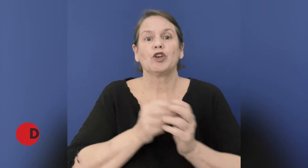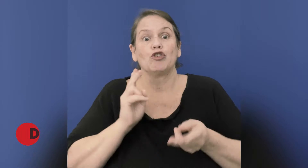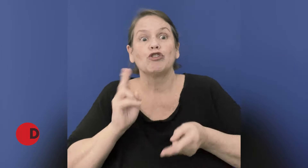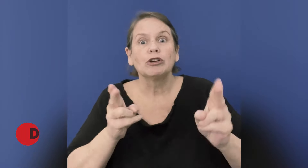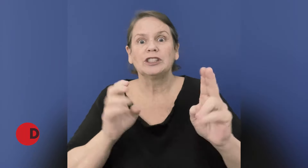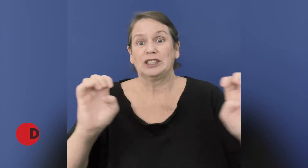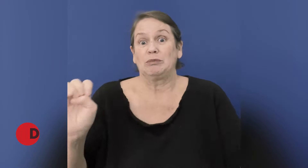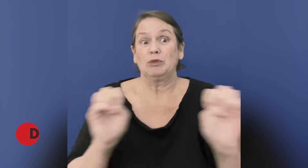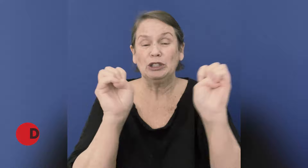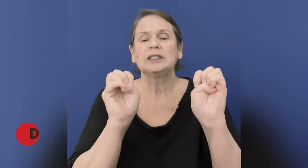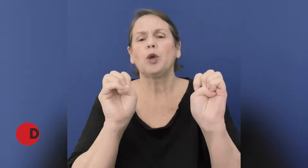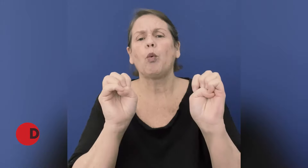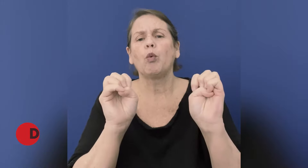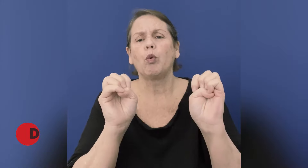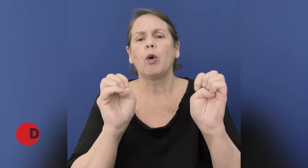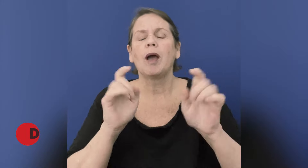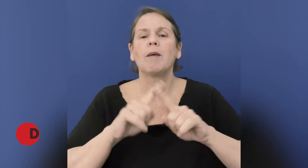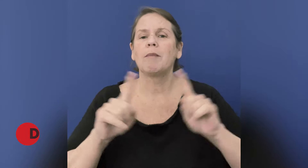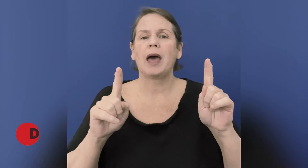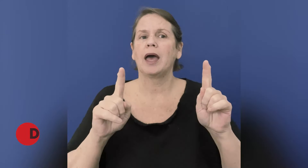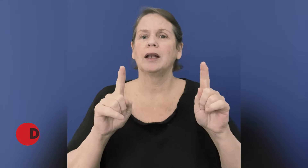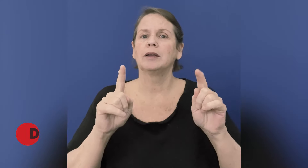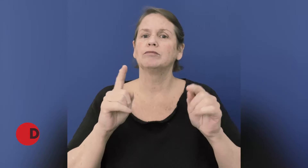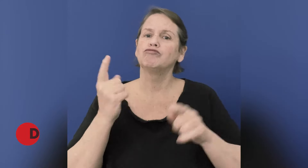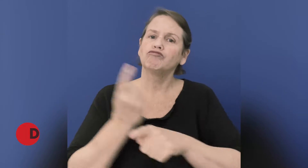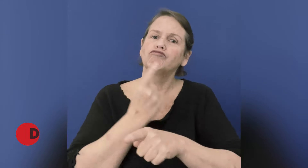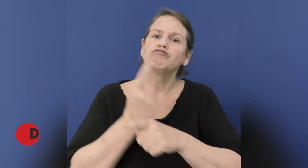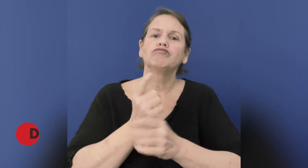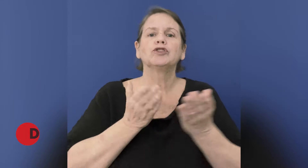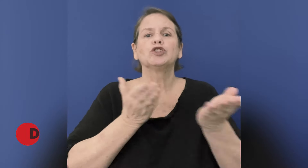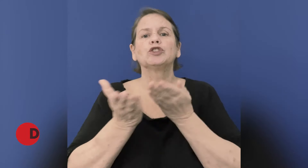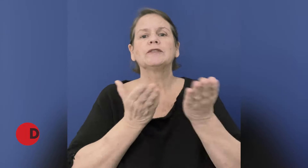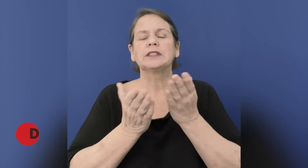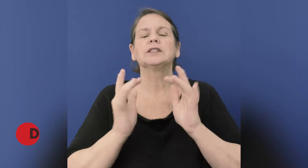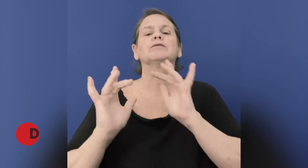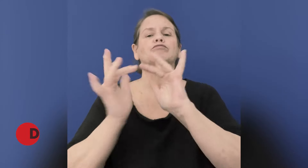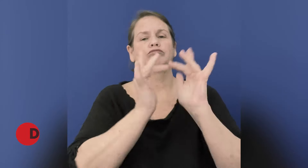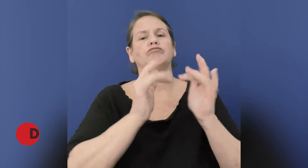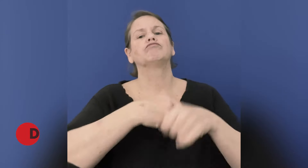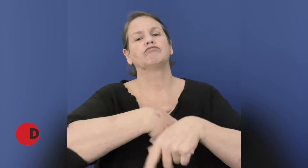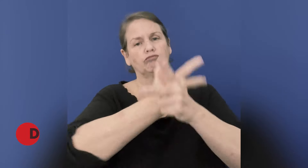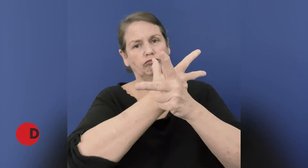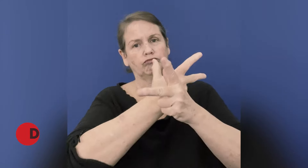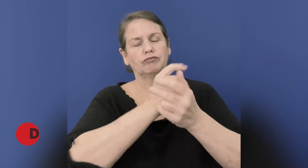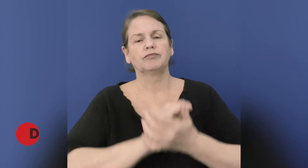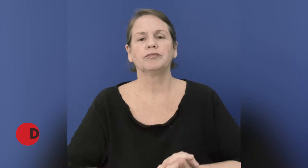For emergencies, in-person service will be provided. Regular services are offered virtually with video calls.